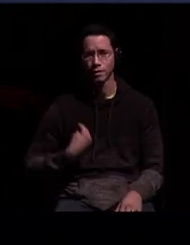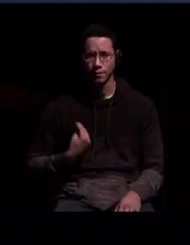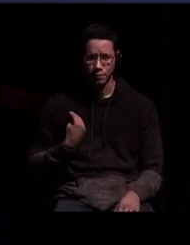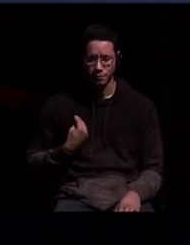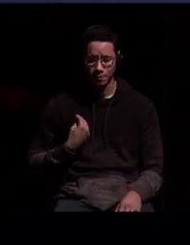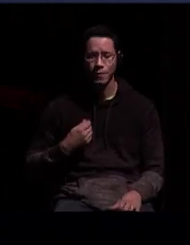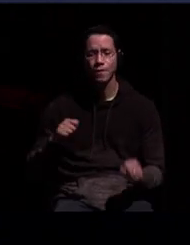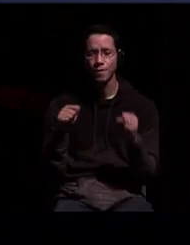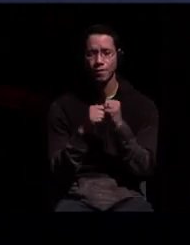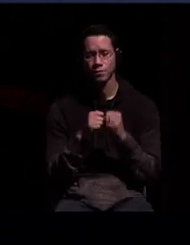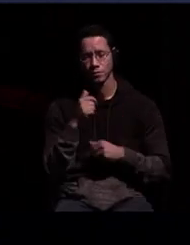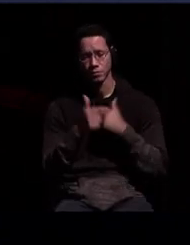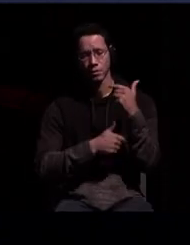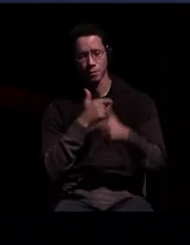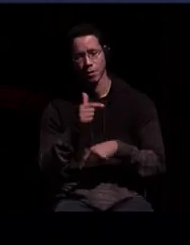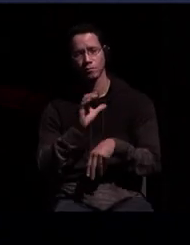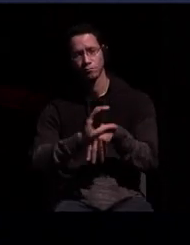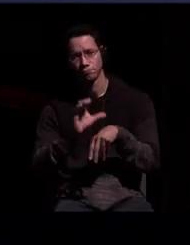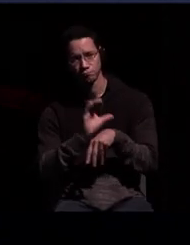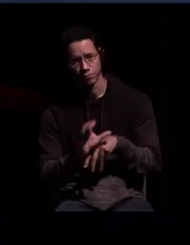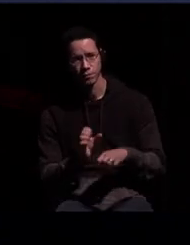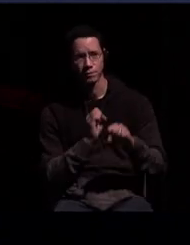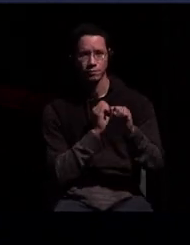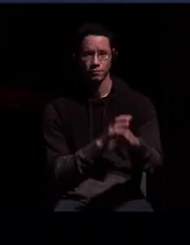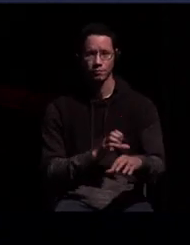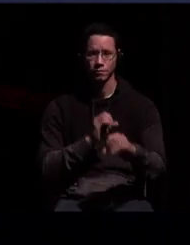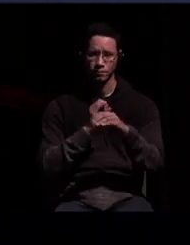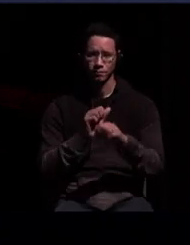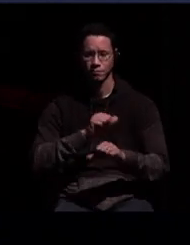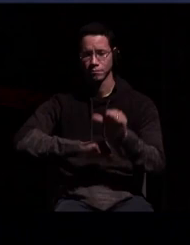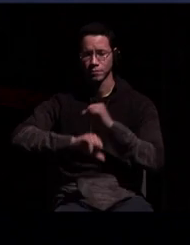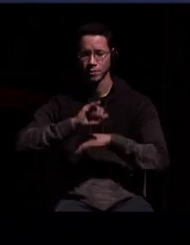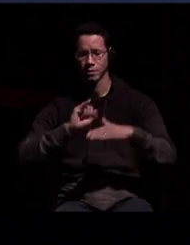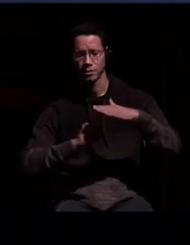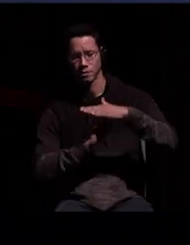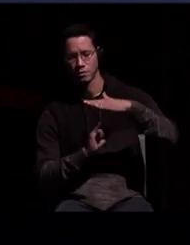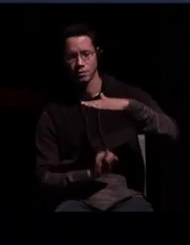and institutionalization of gender perspective for the different governmental entities in Cabo Verde,